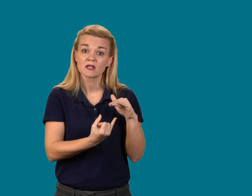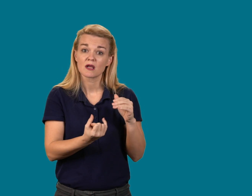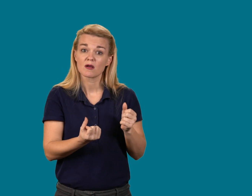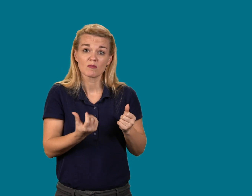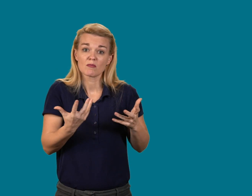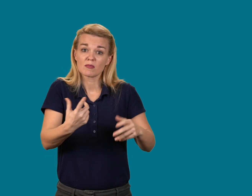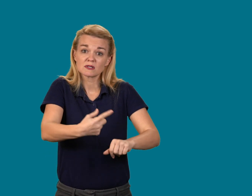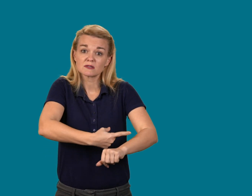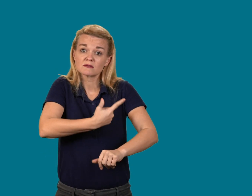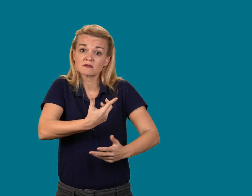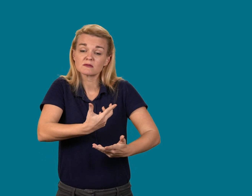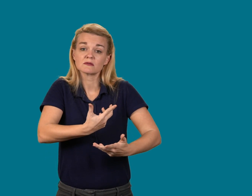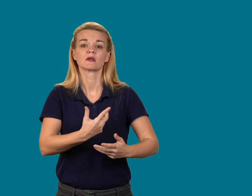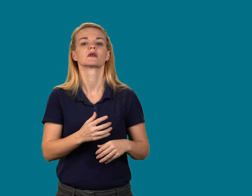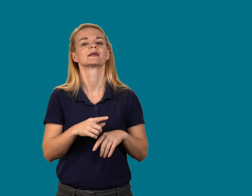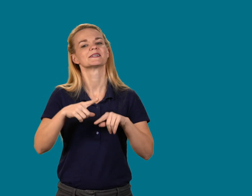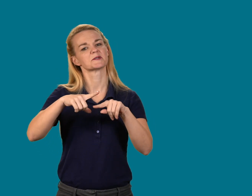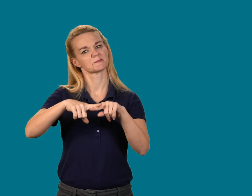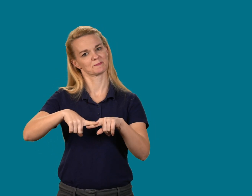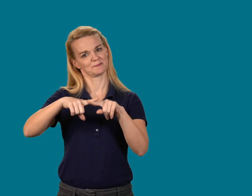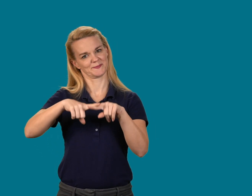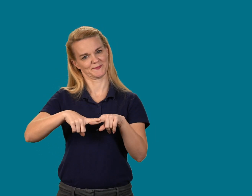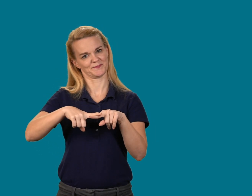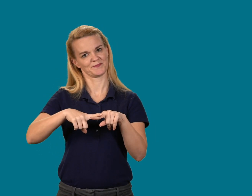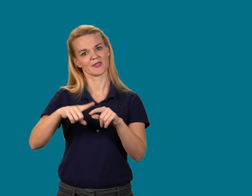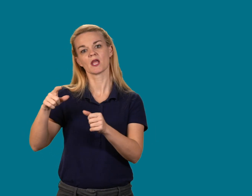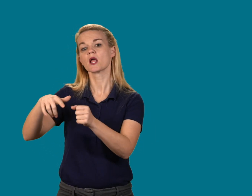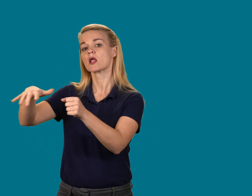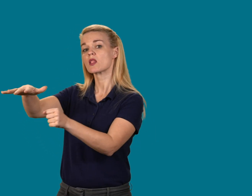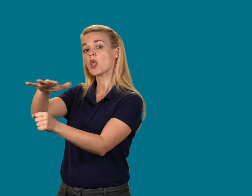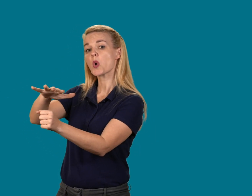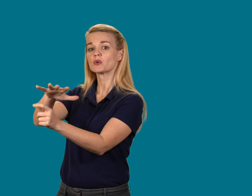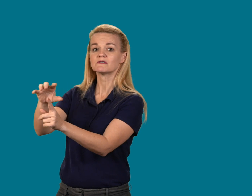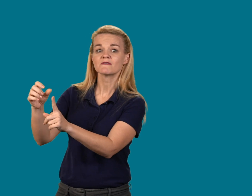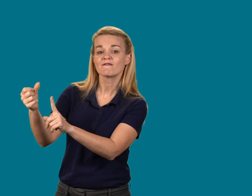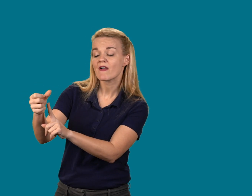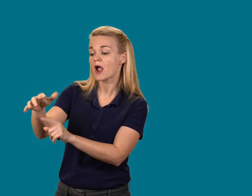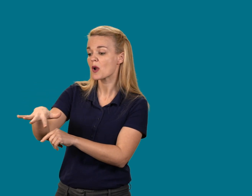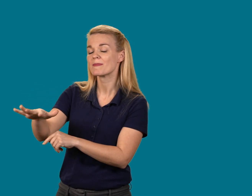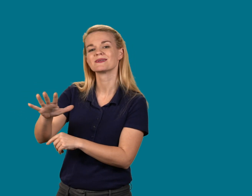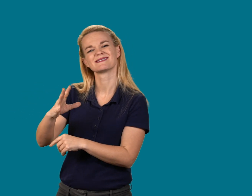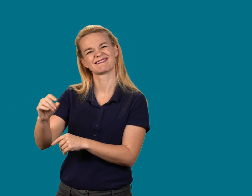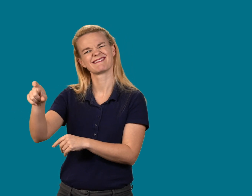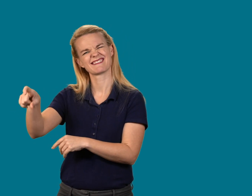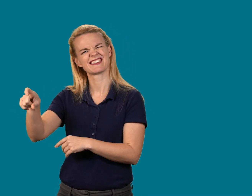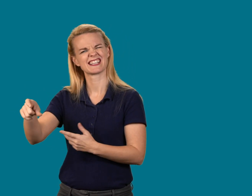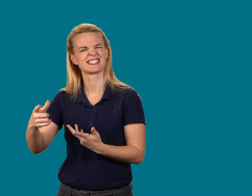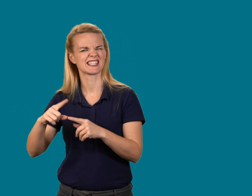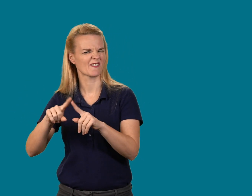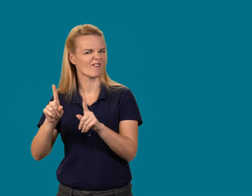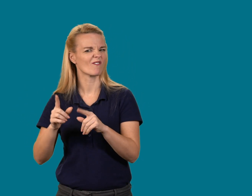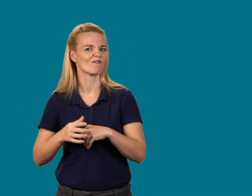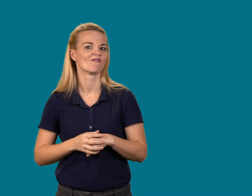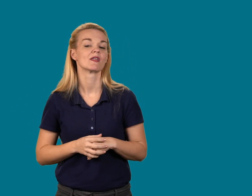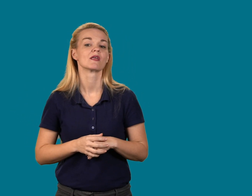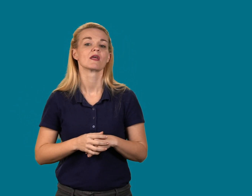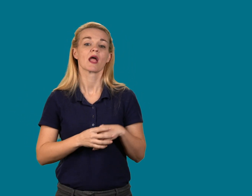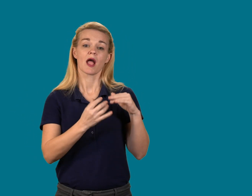based on local conditions and needs.